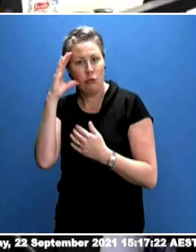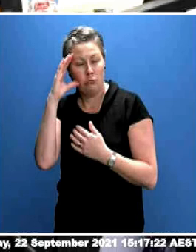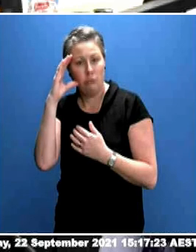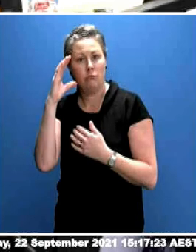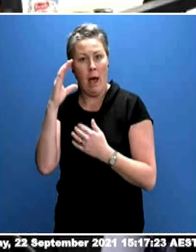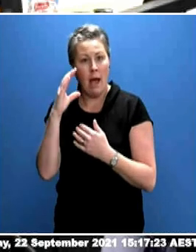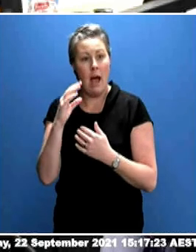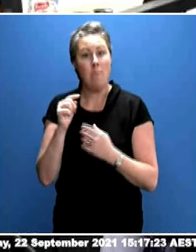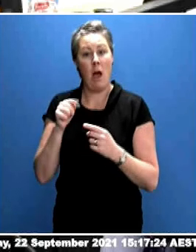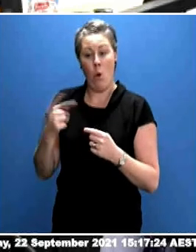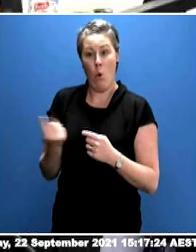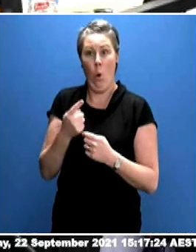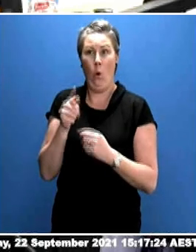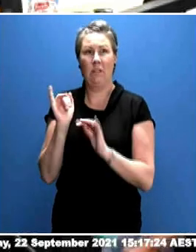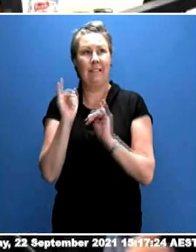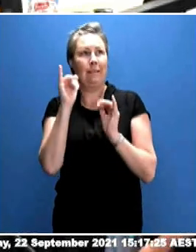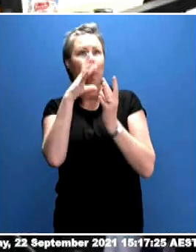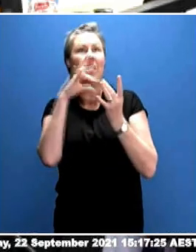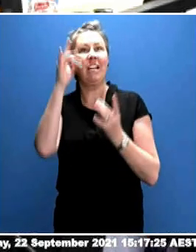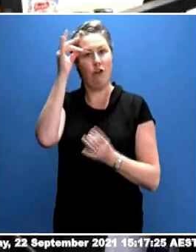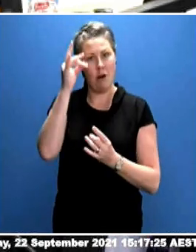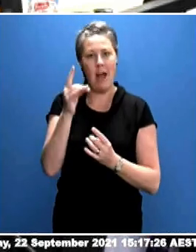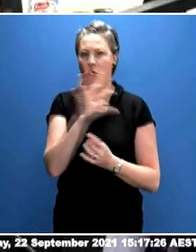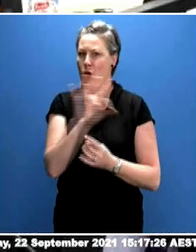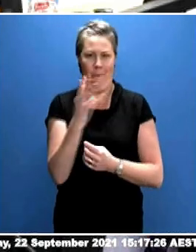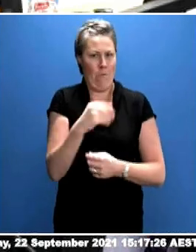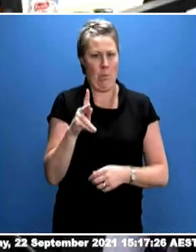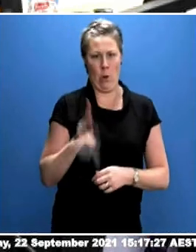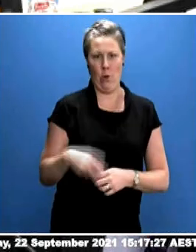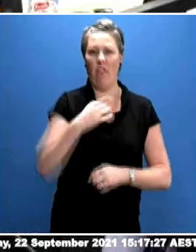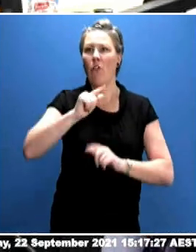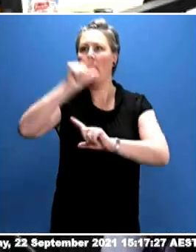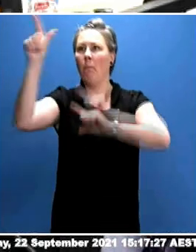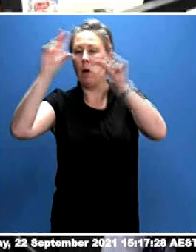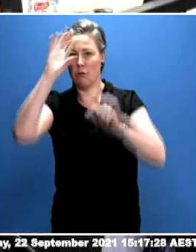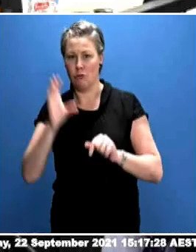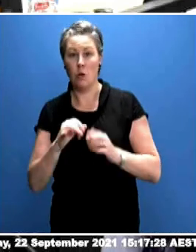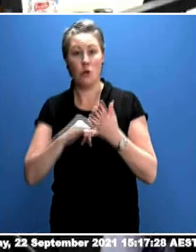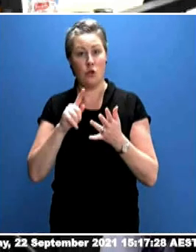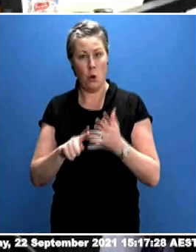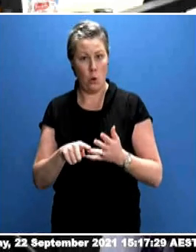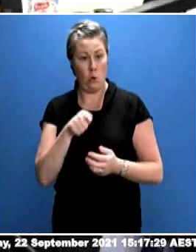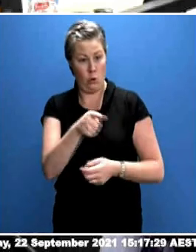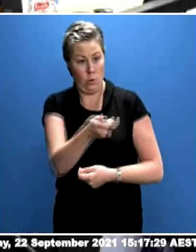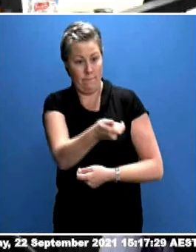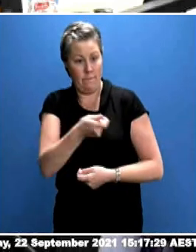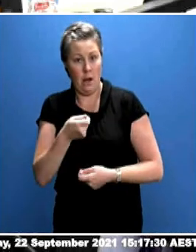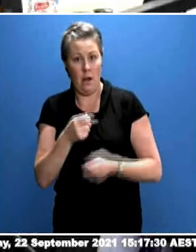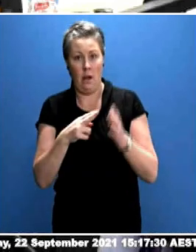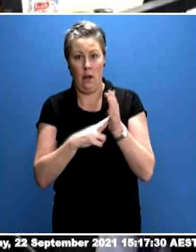You then go on to say you invited a local Noongar Elder to reassure those